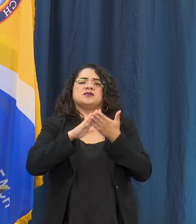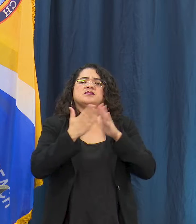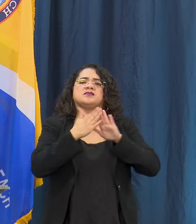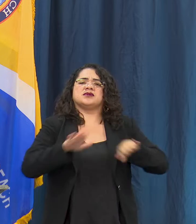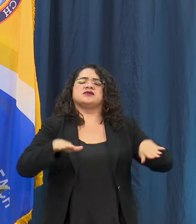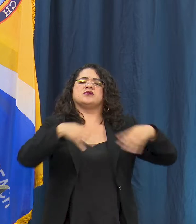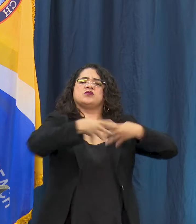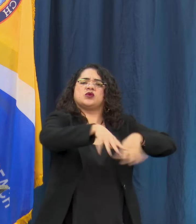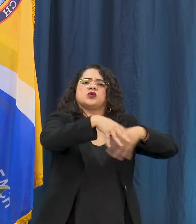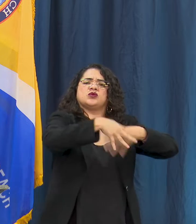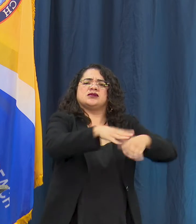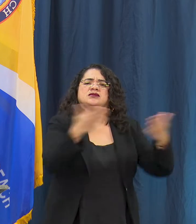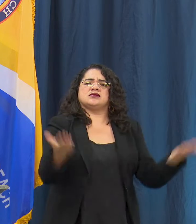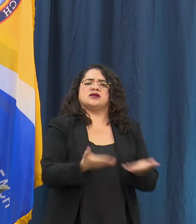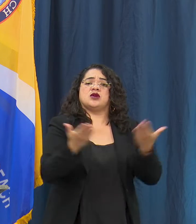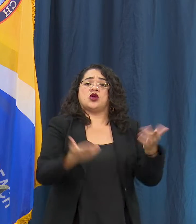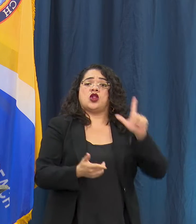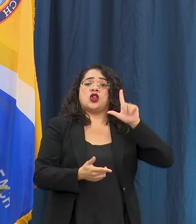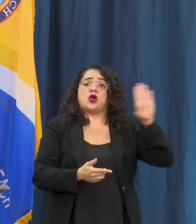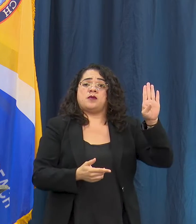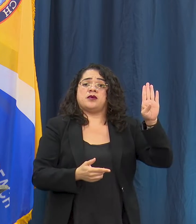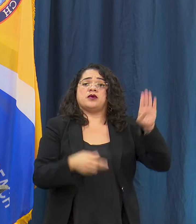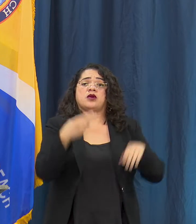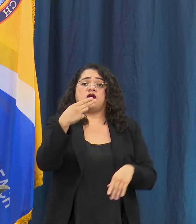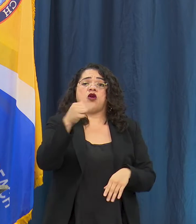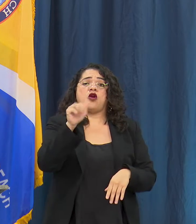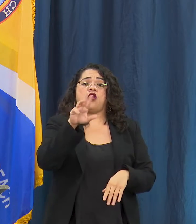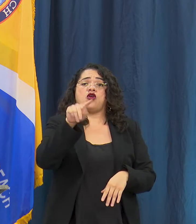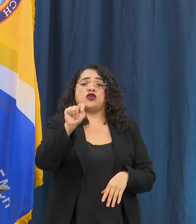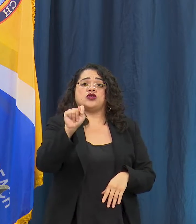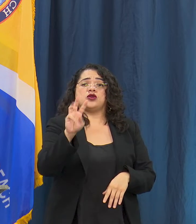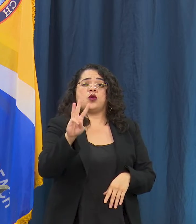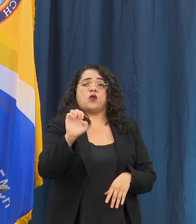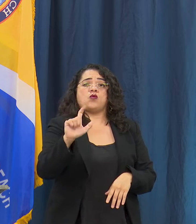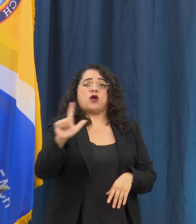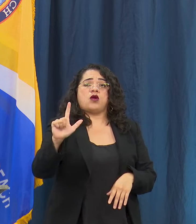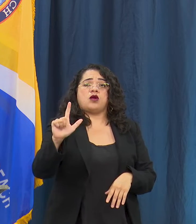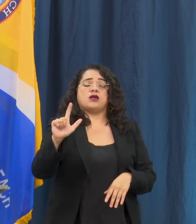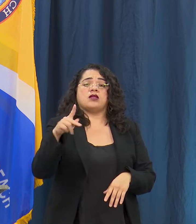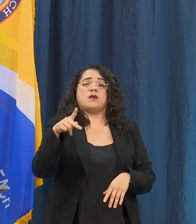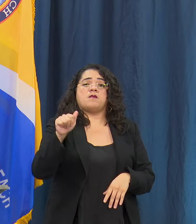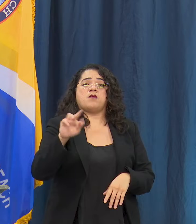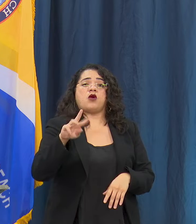one was at Heartwell Park in the Eastern part of our city and the second